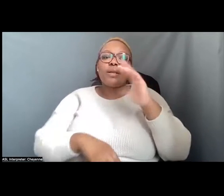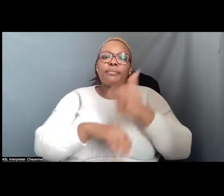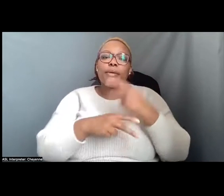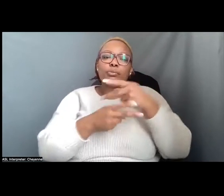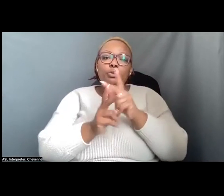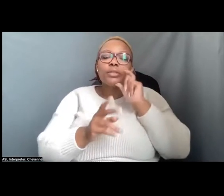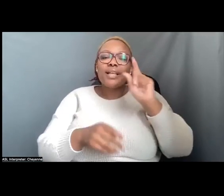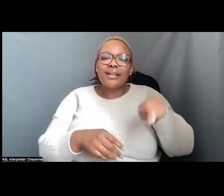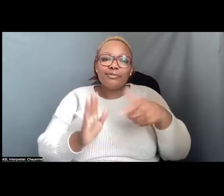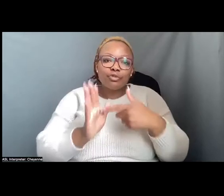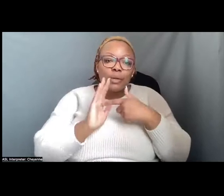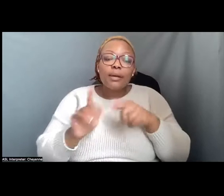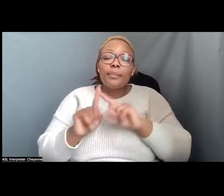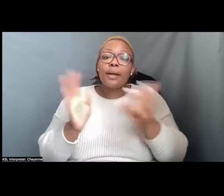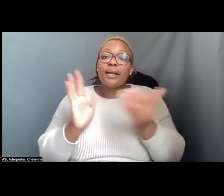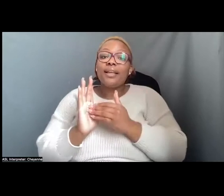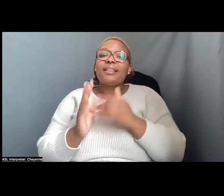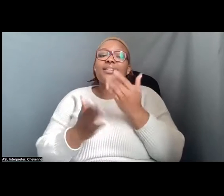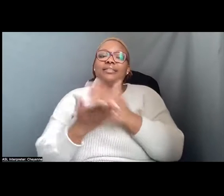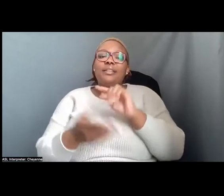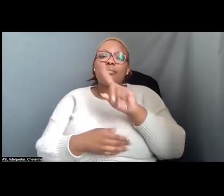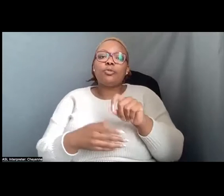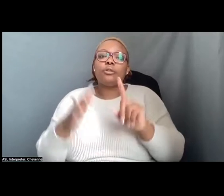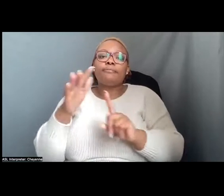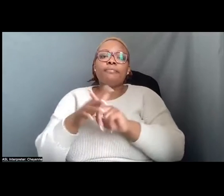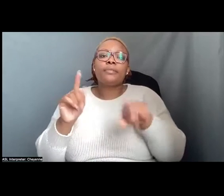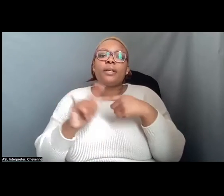But, again, there are some questions that are coming up about fiscal sponsorship that we will